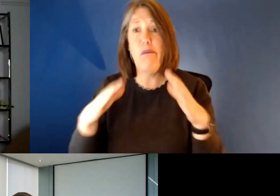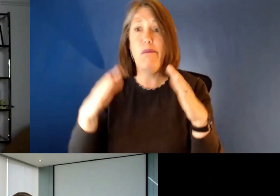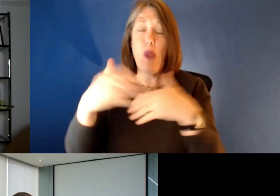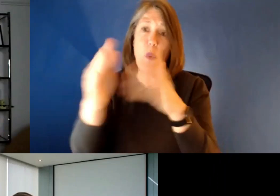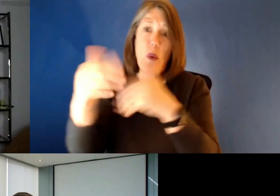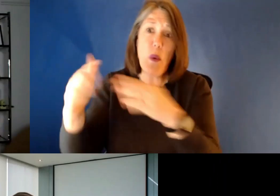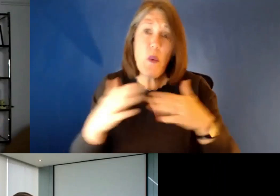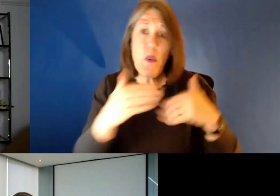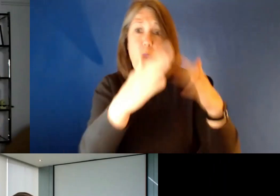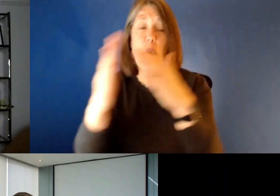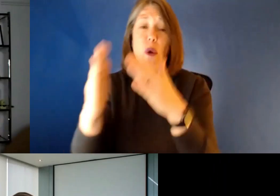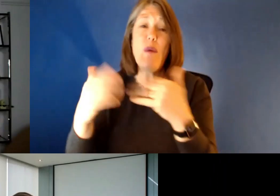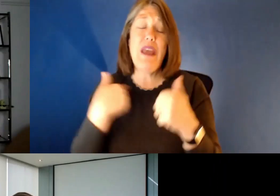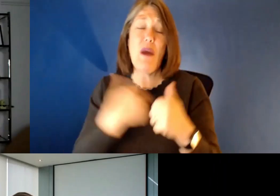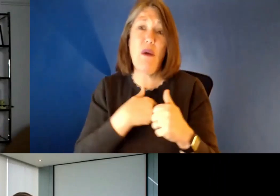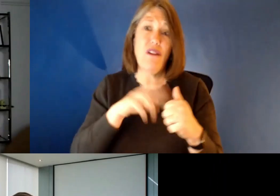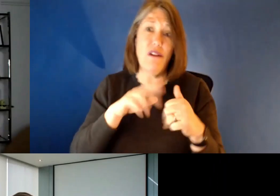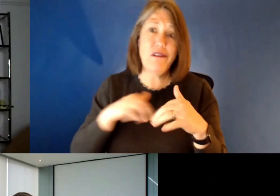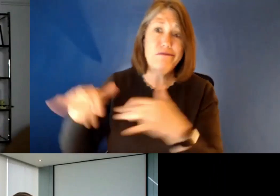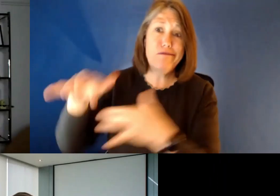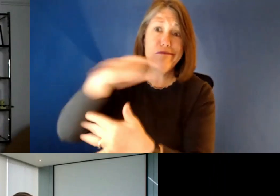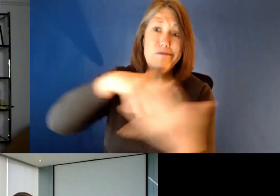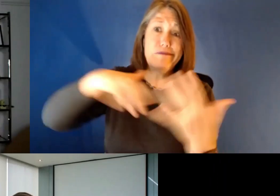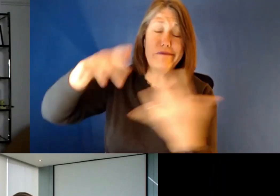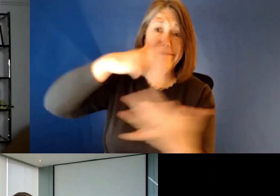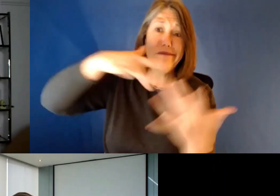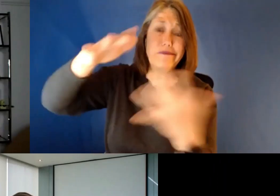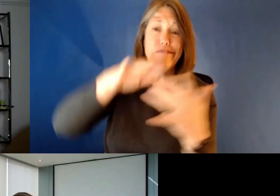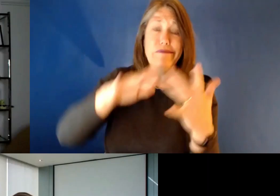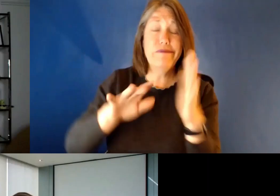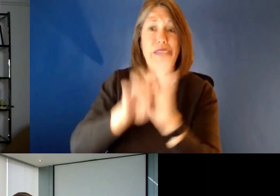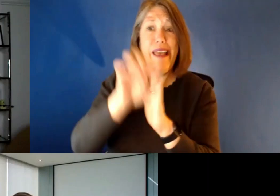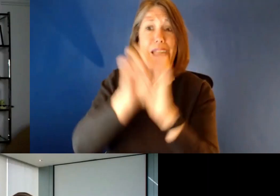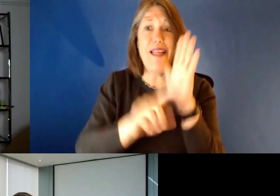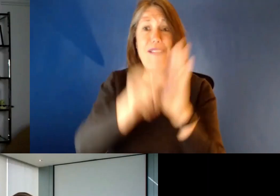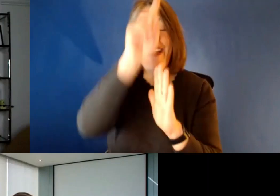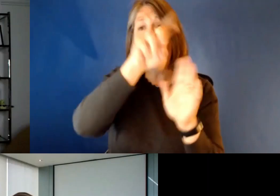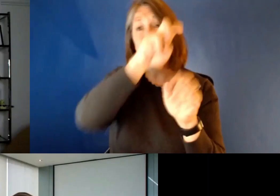we're going from place to place her up elevators are down escalators.